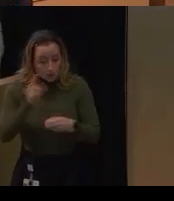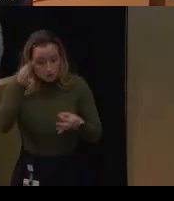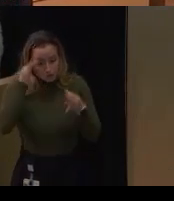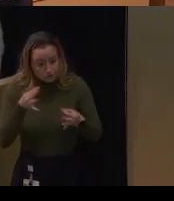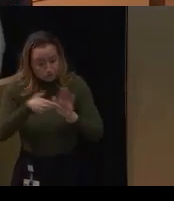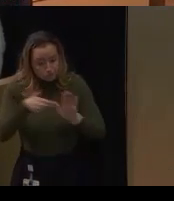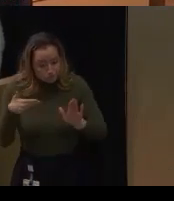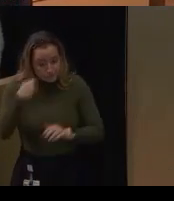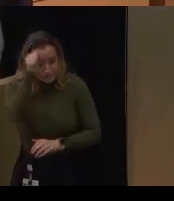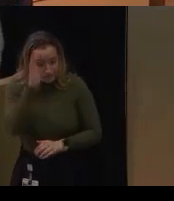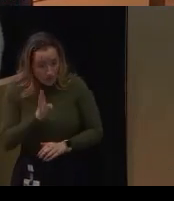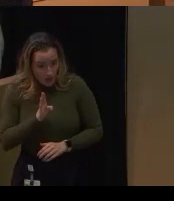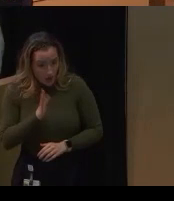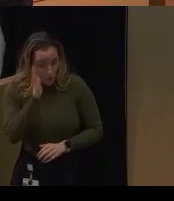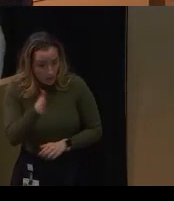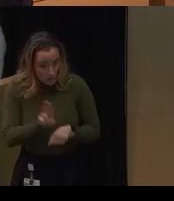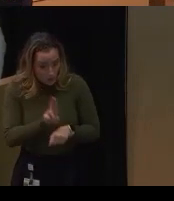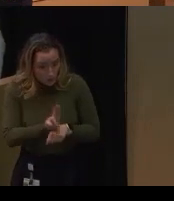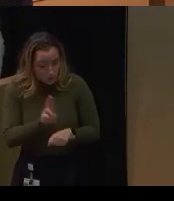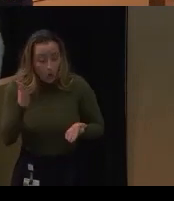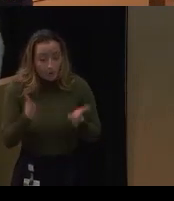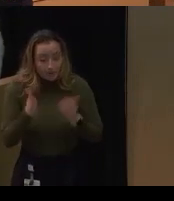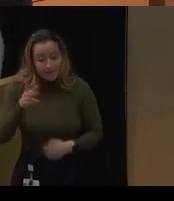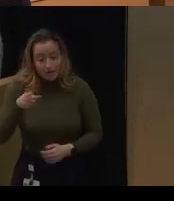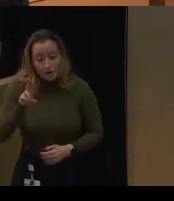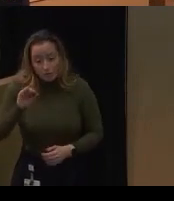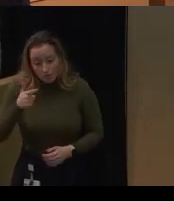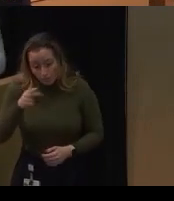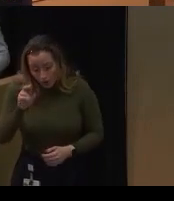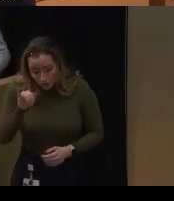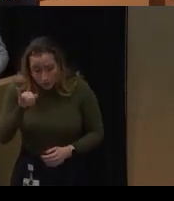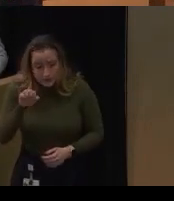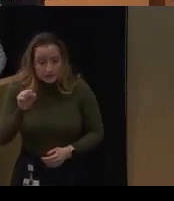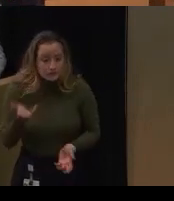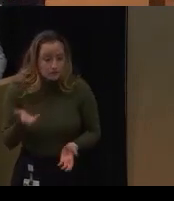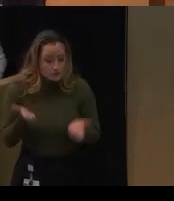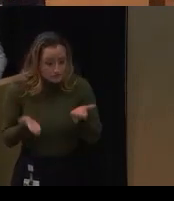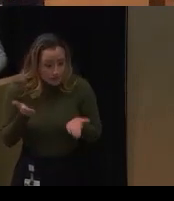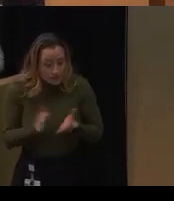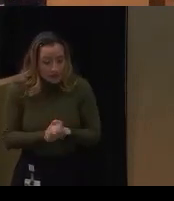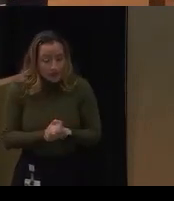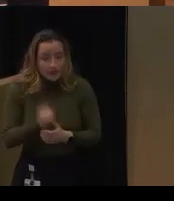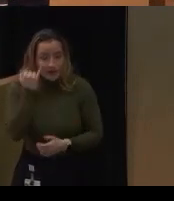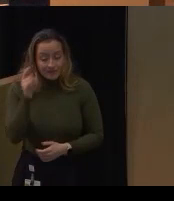diagnosis and perhaps prognosis for example if the theory of mine areas are more engaged does